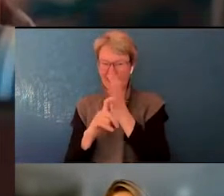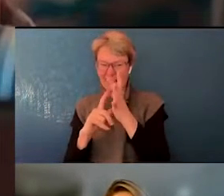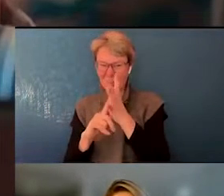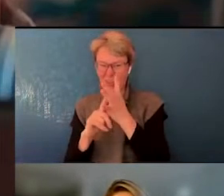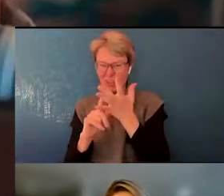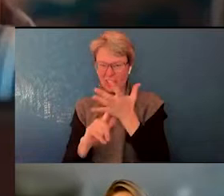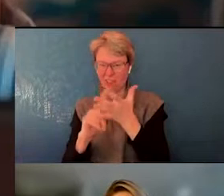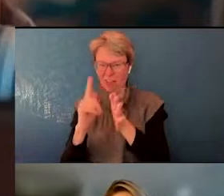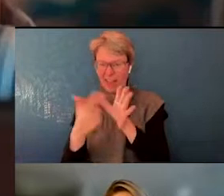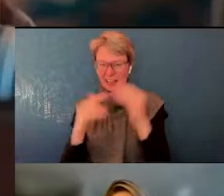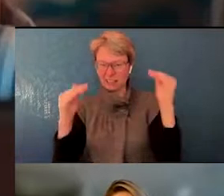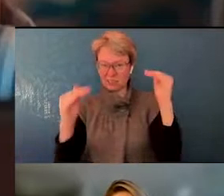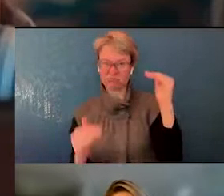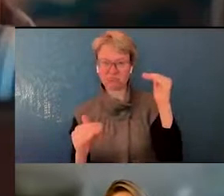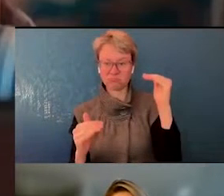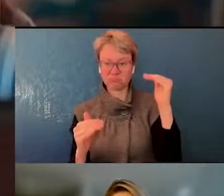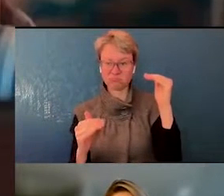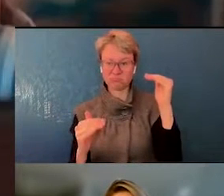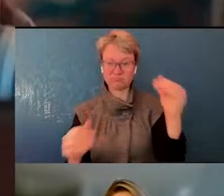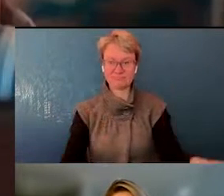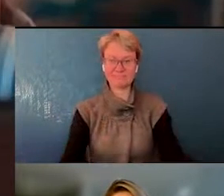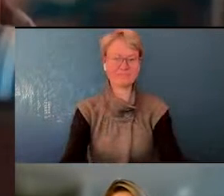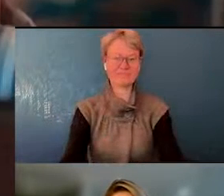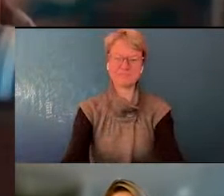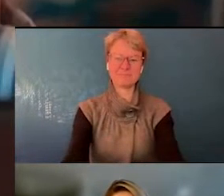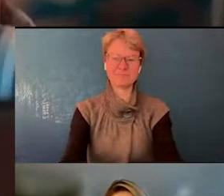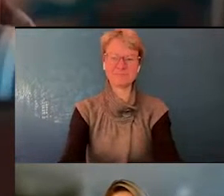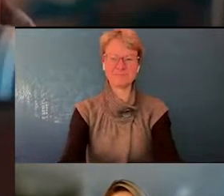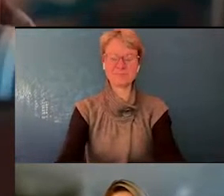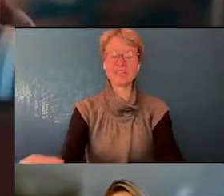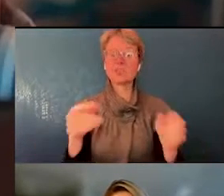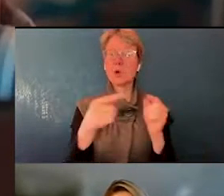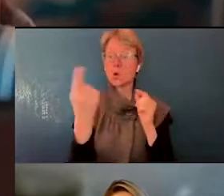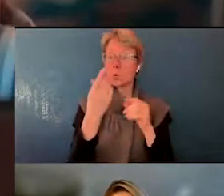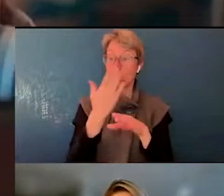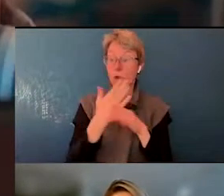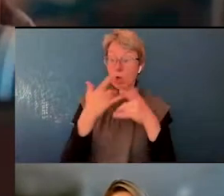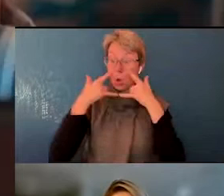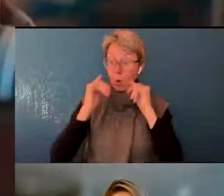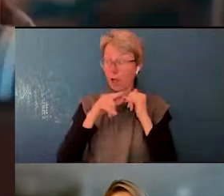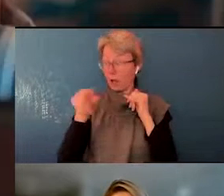sector uh so I'll let the the lawyers on the panel speak to the fact that uh lawyers that work for